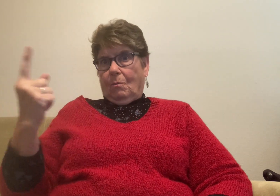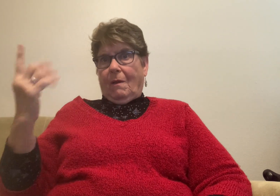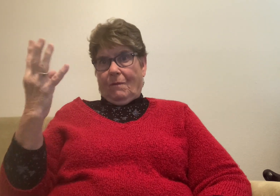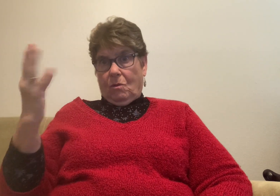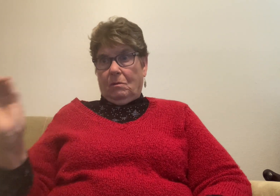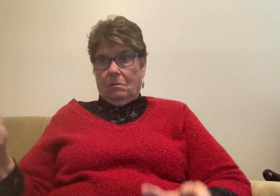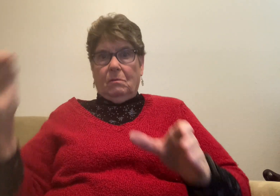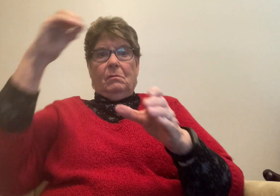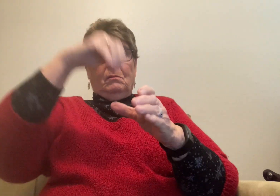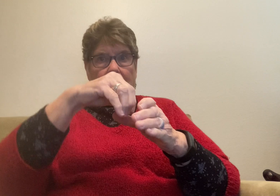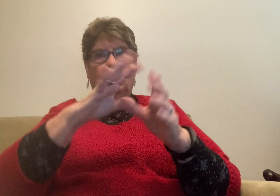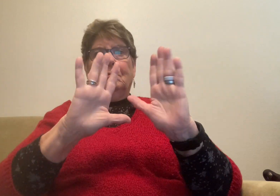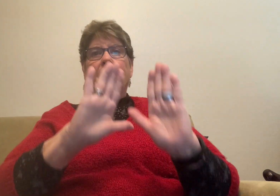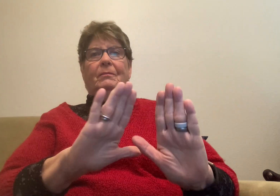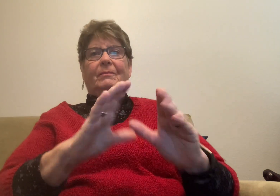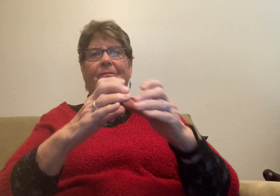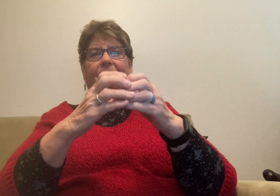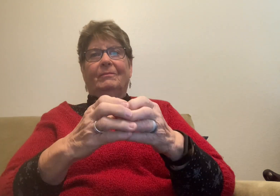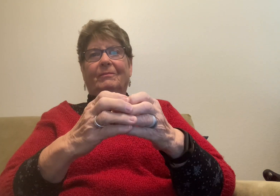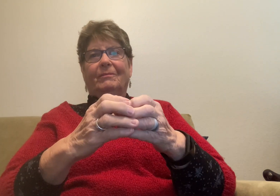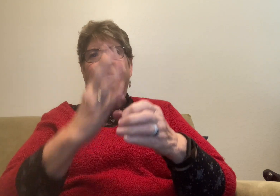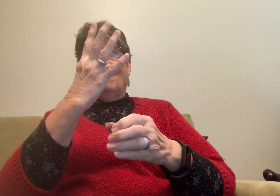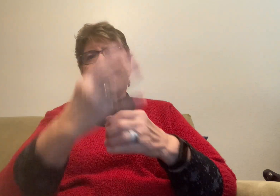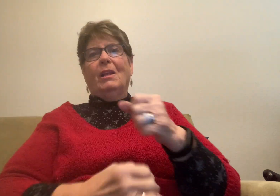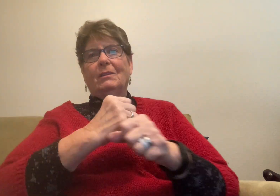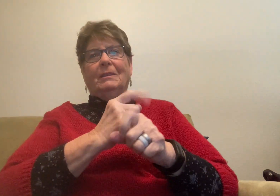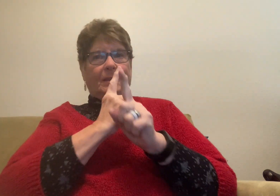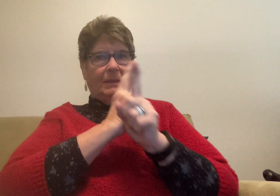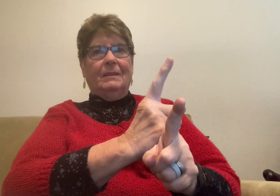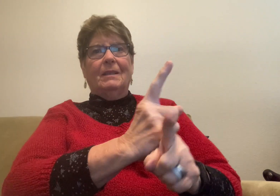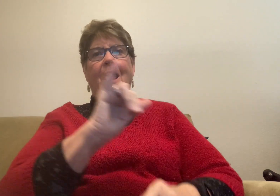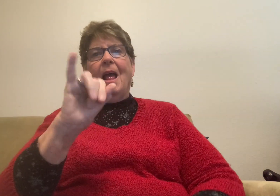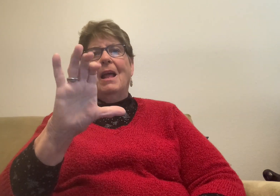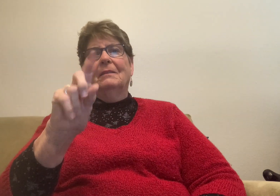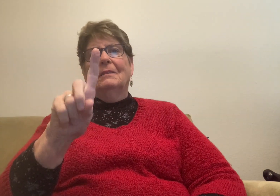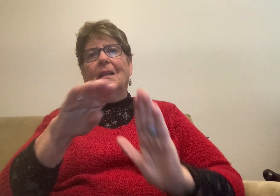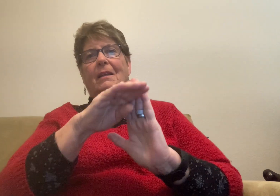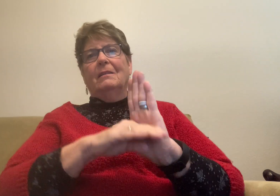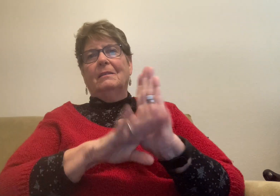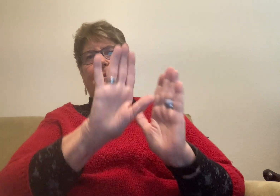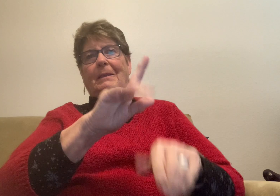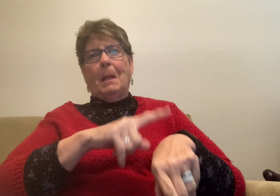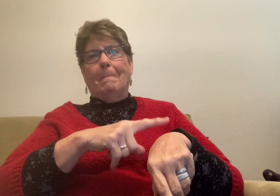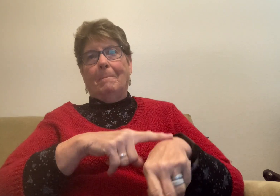for four years to follow the ICSD constitution.